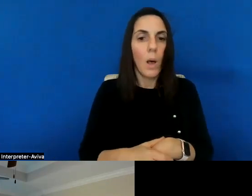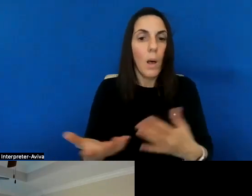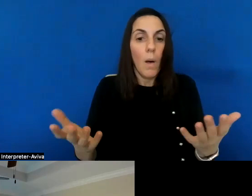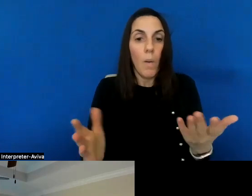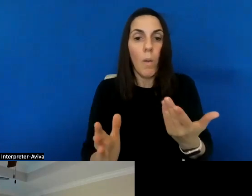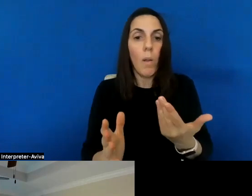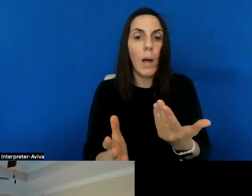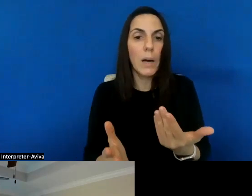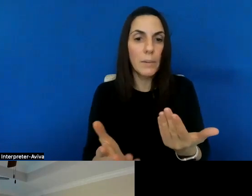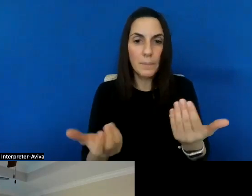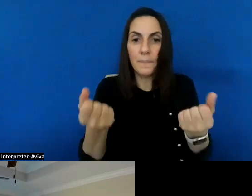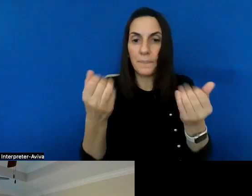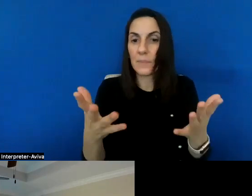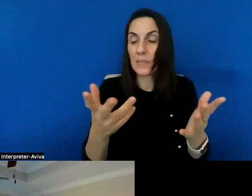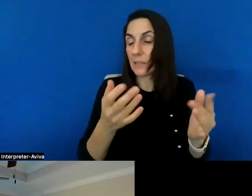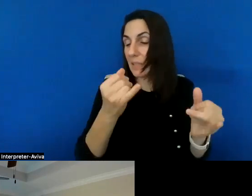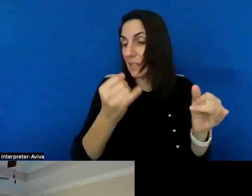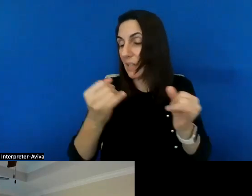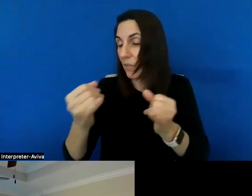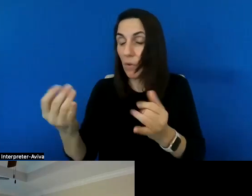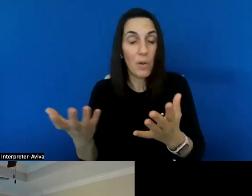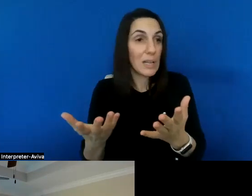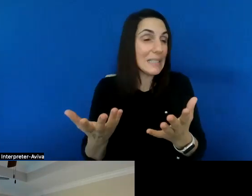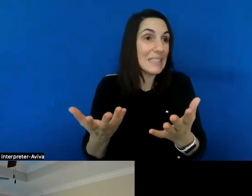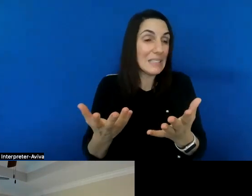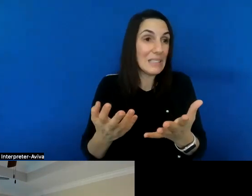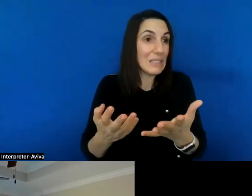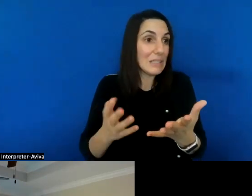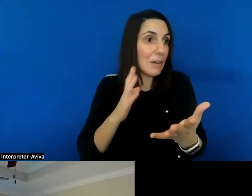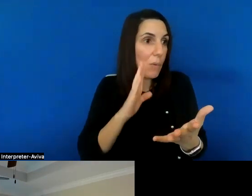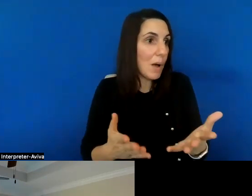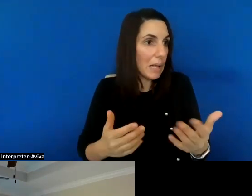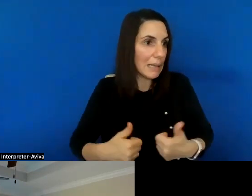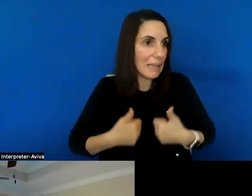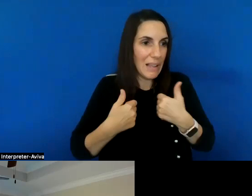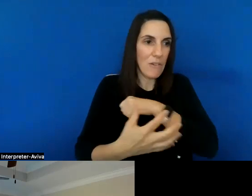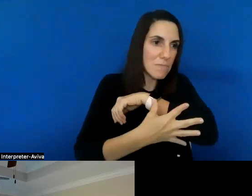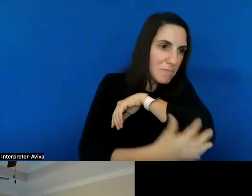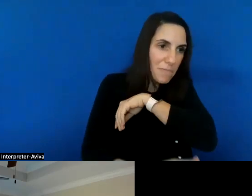individual to be impoverished and to live in poverty, not having more than $2,000, and